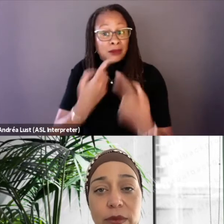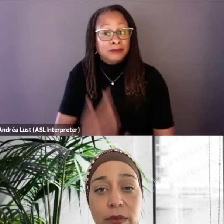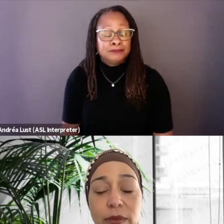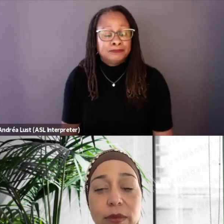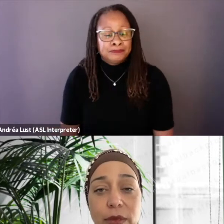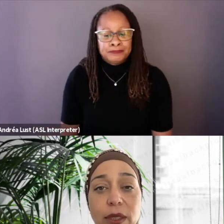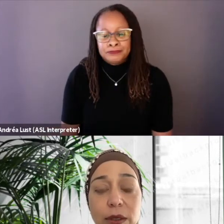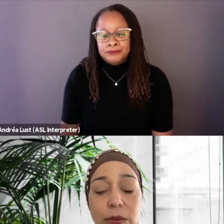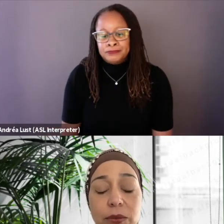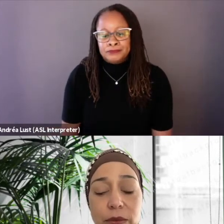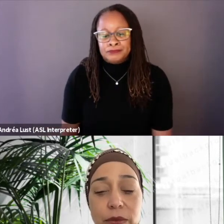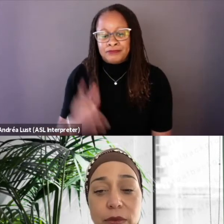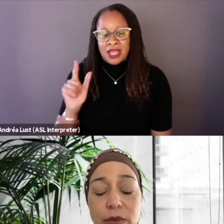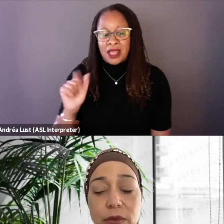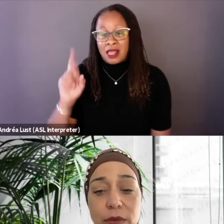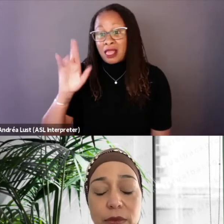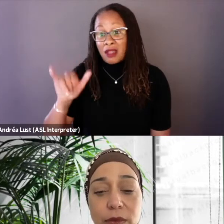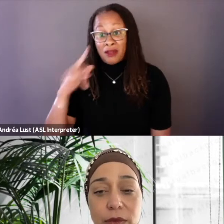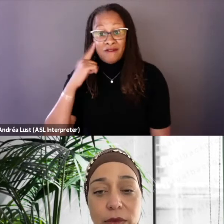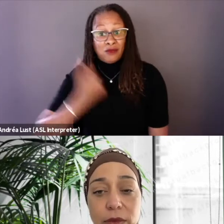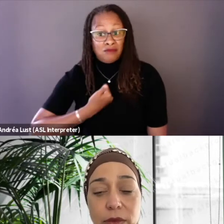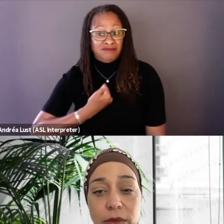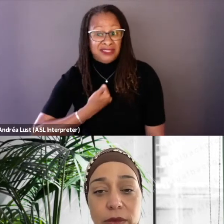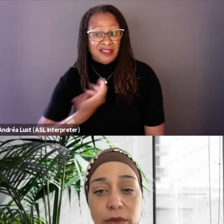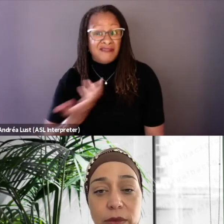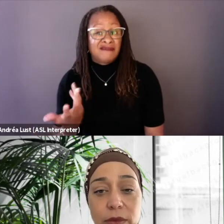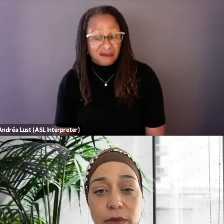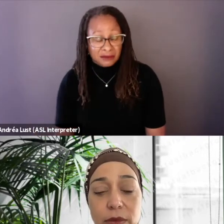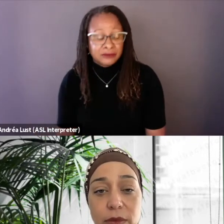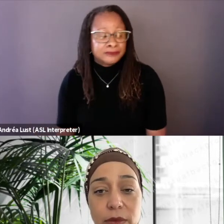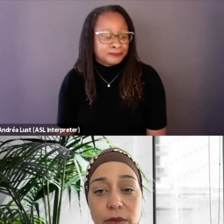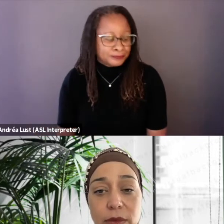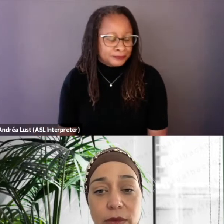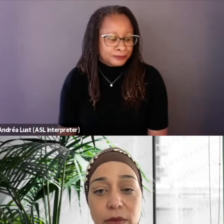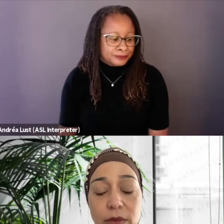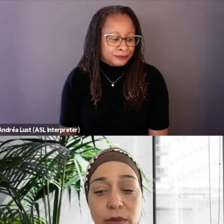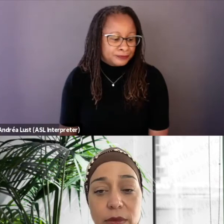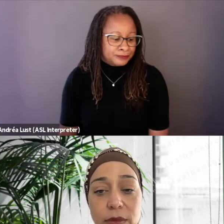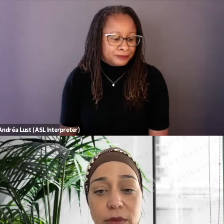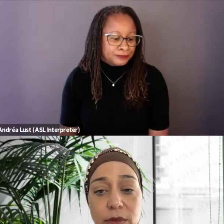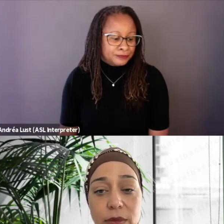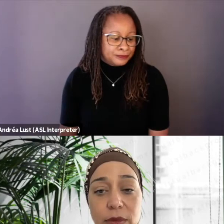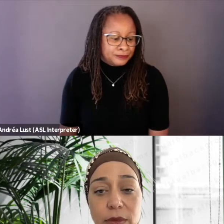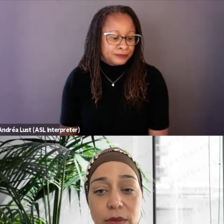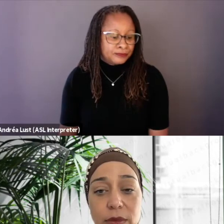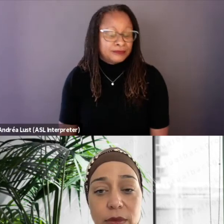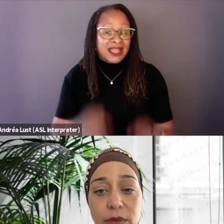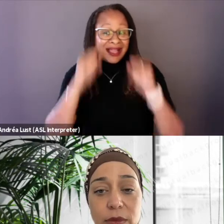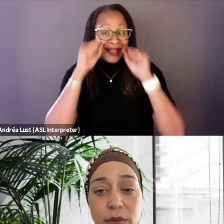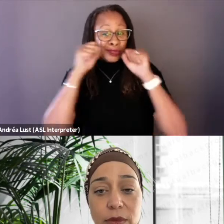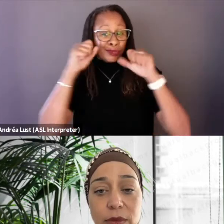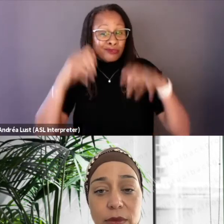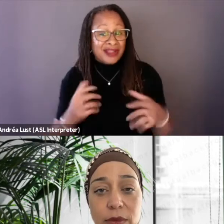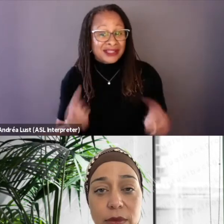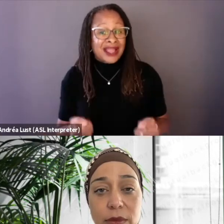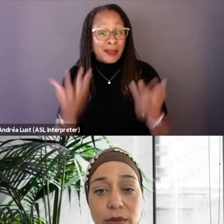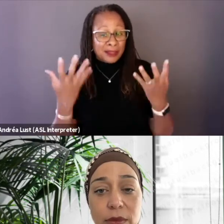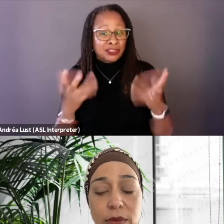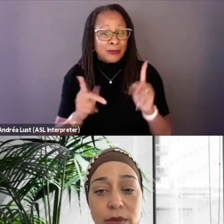Honestly, I think for me, I'm surprised at how much people don't know this more than anything else.